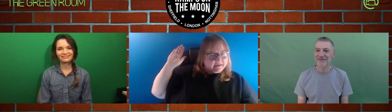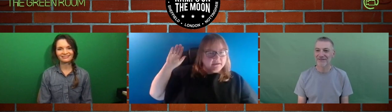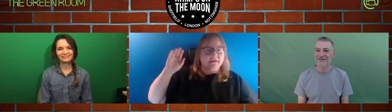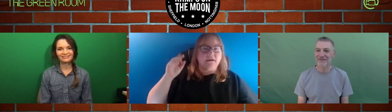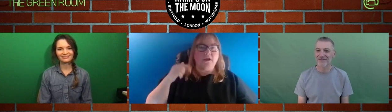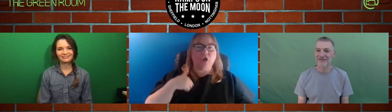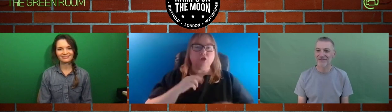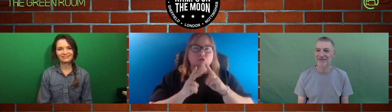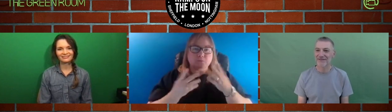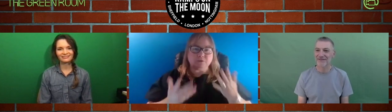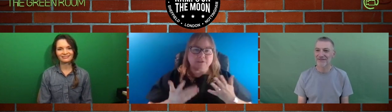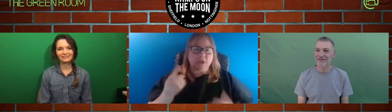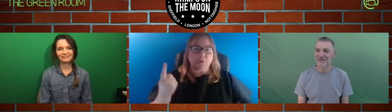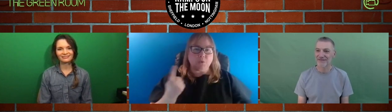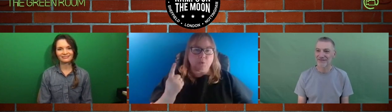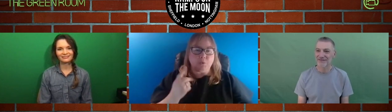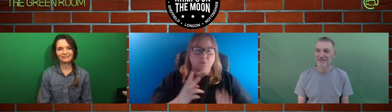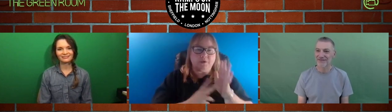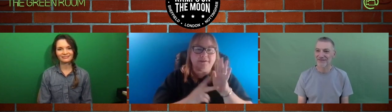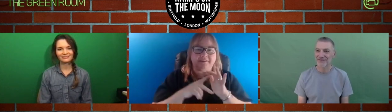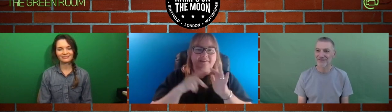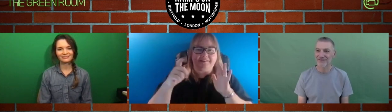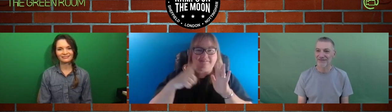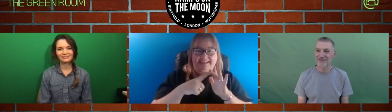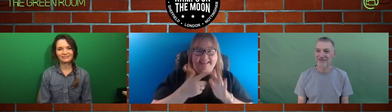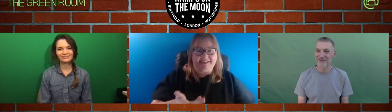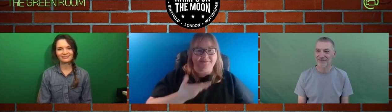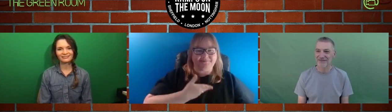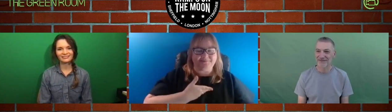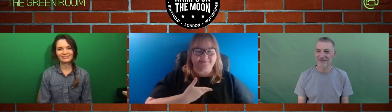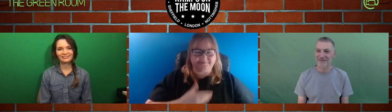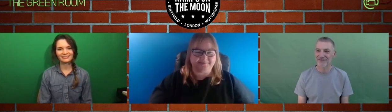Vicci, so i'll hand over to her.